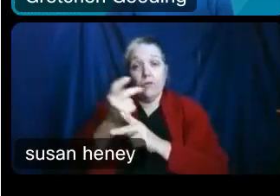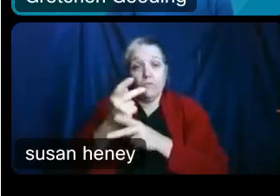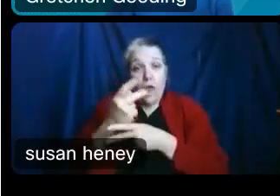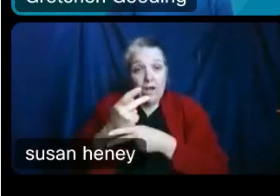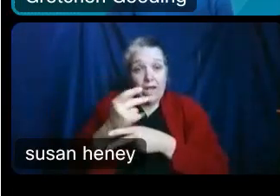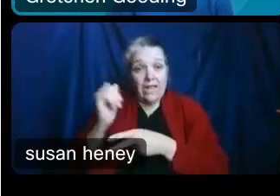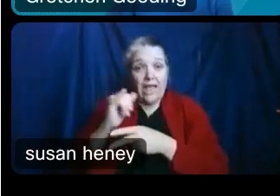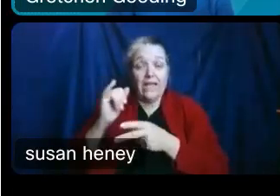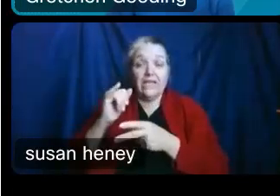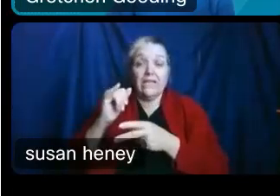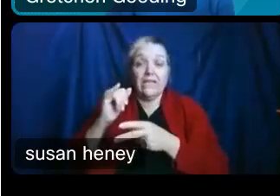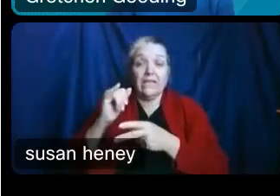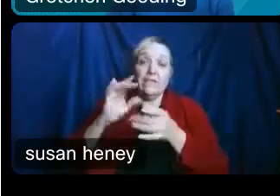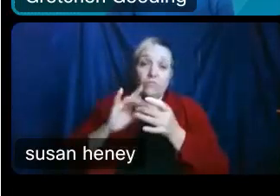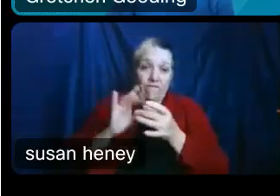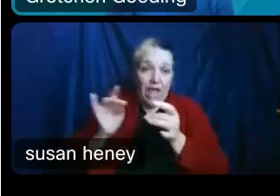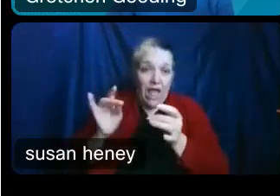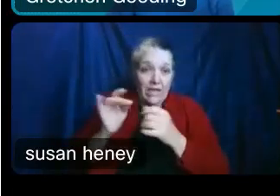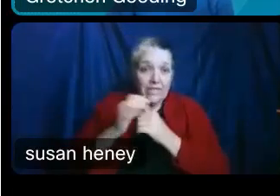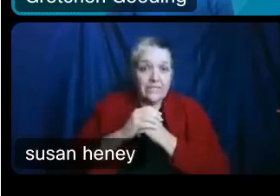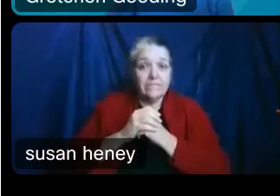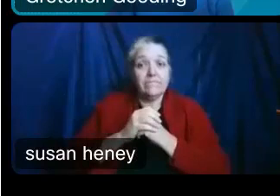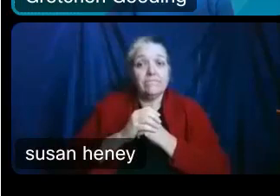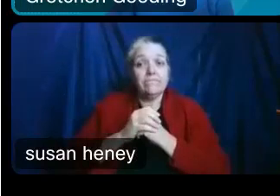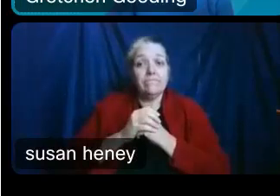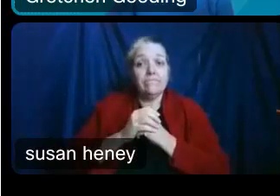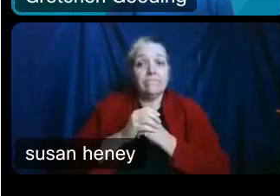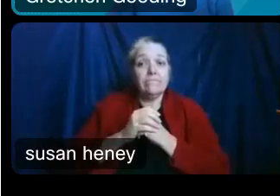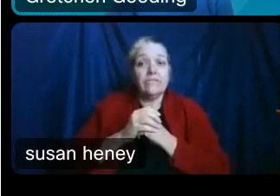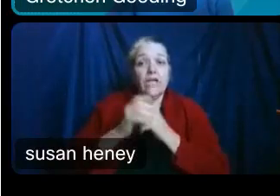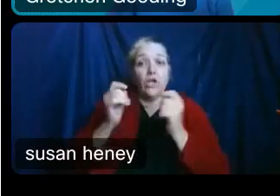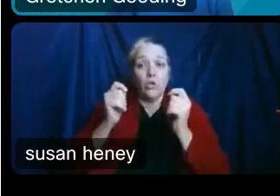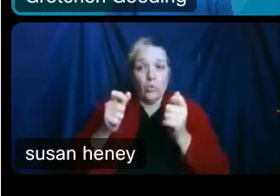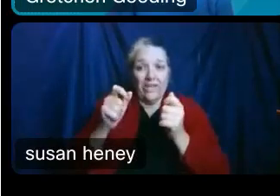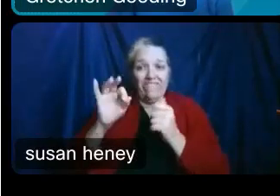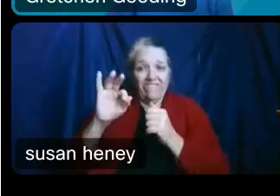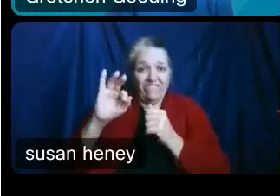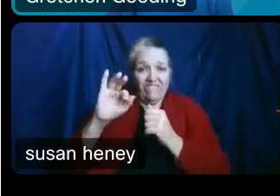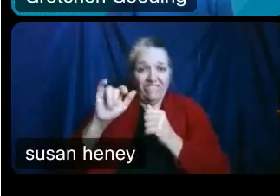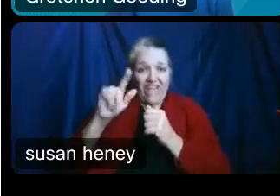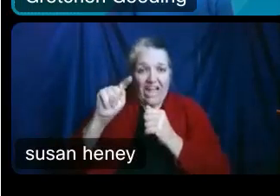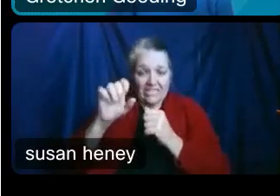available through the ACS website, QuickFacts, and My Tribal Area will be updated with the